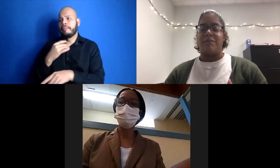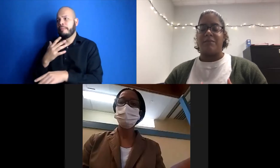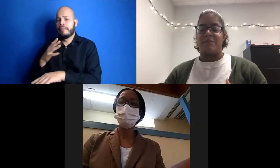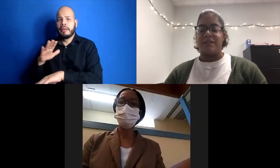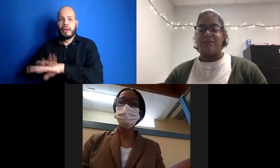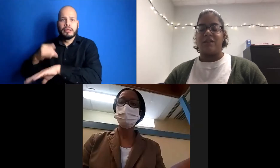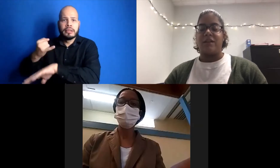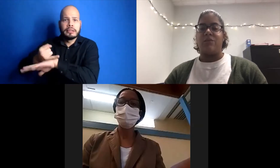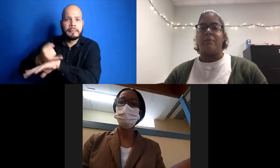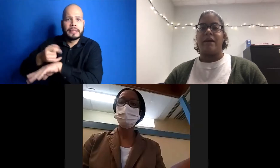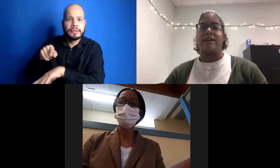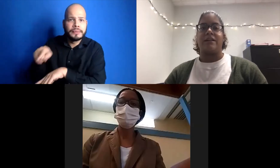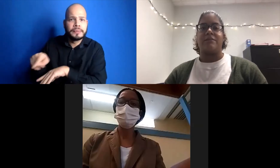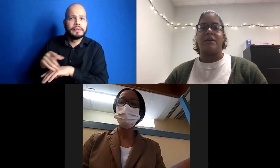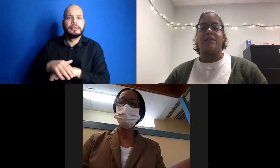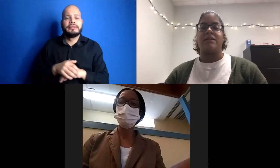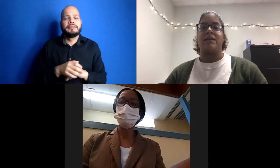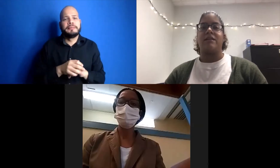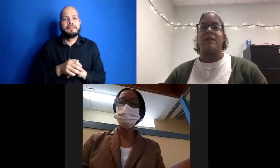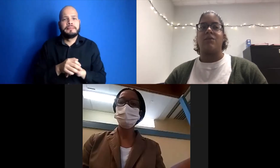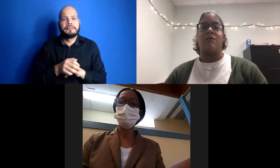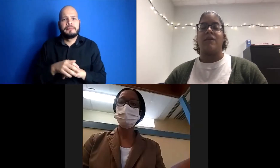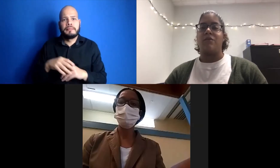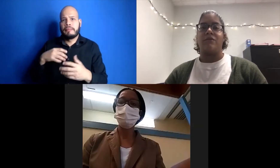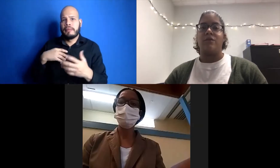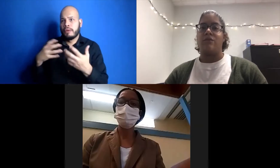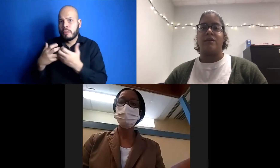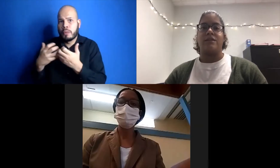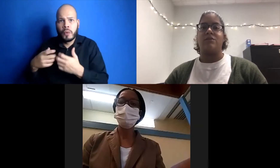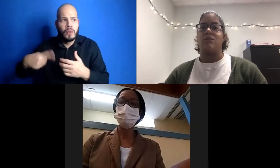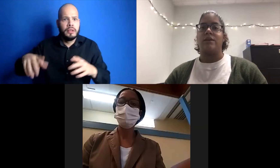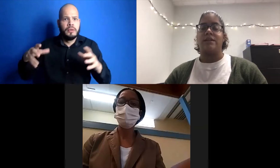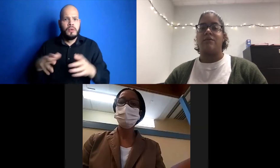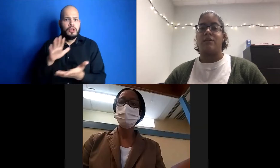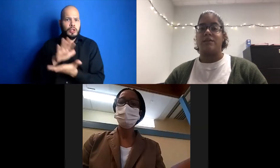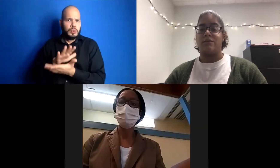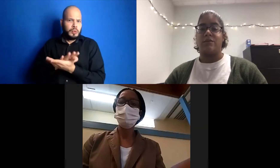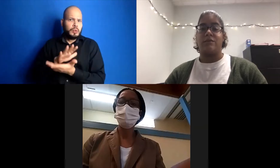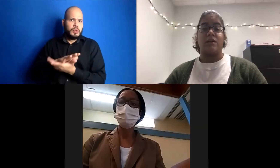specifically with my classmates there were very few of us who identified as a student of color